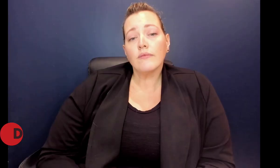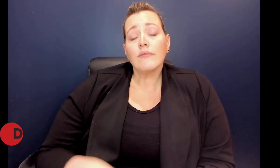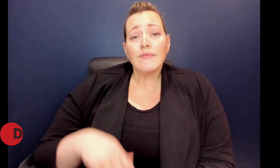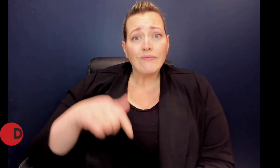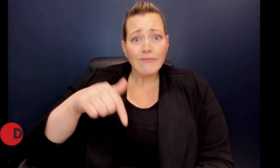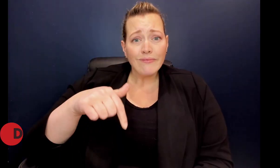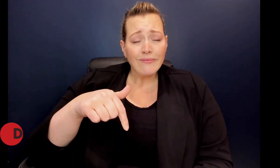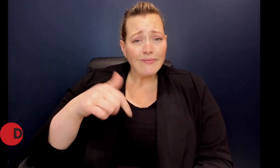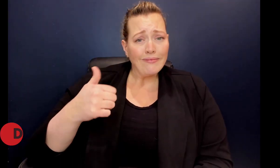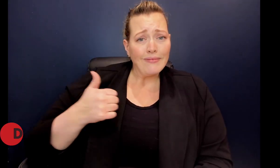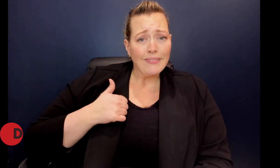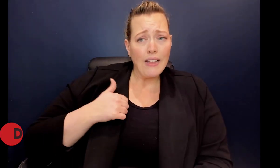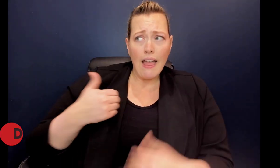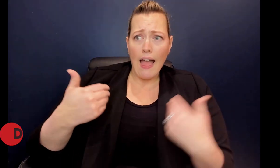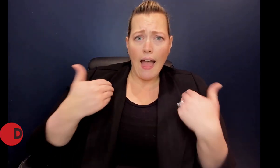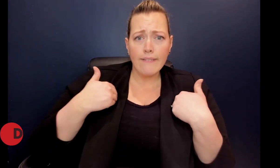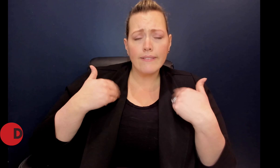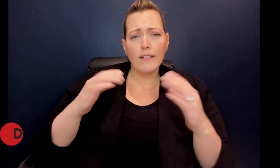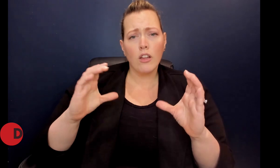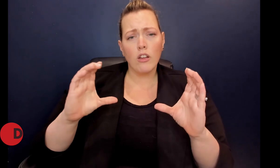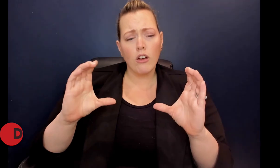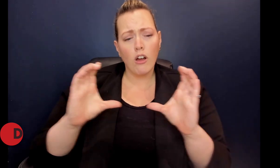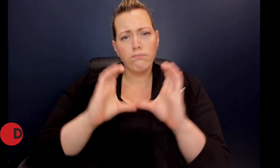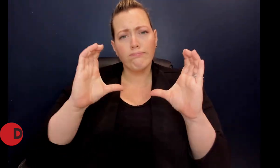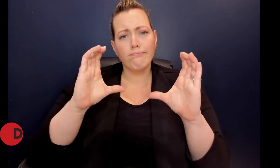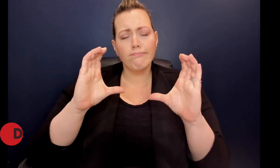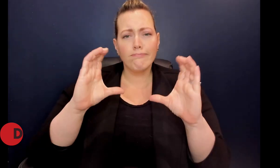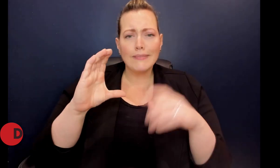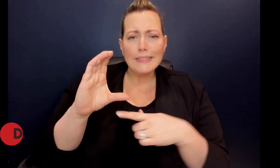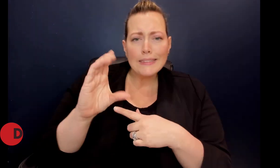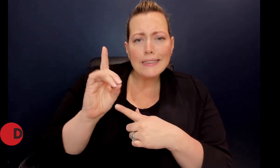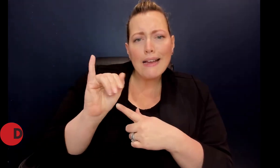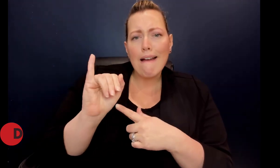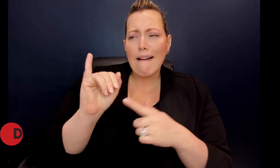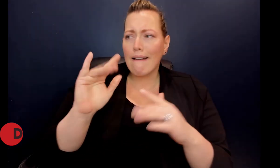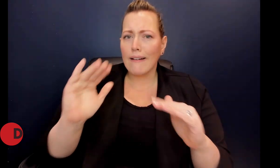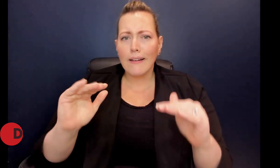There is no certification process for DI’s right now.